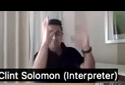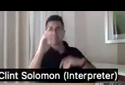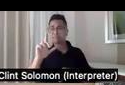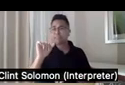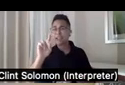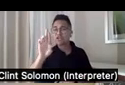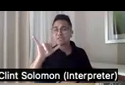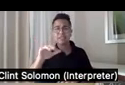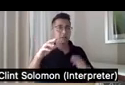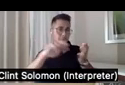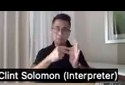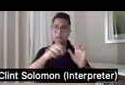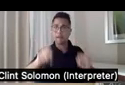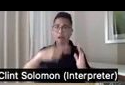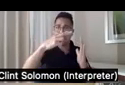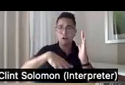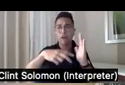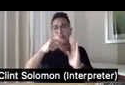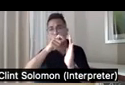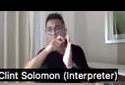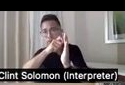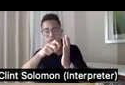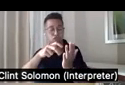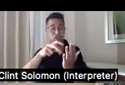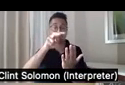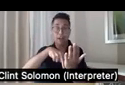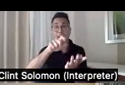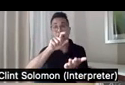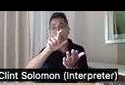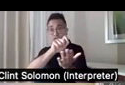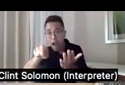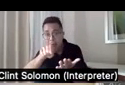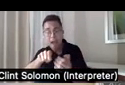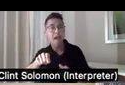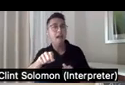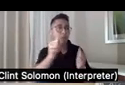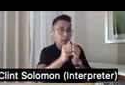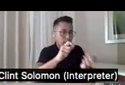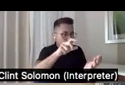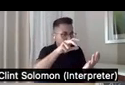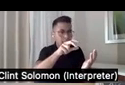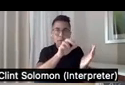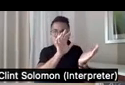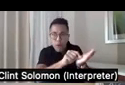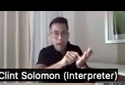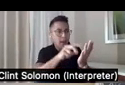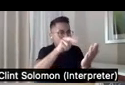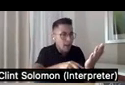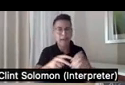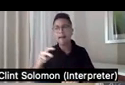read and write reading in print reading through auditory methods writing in print writing in